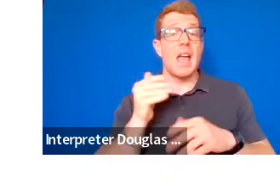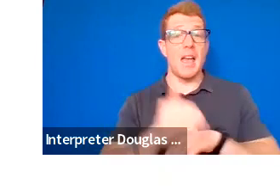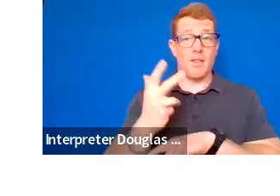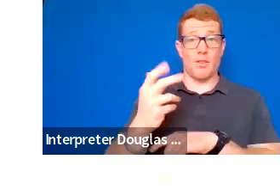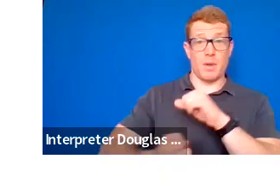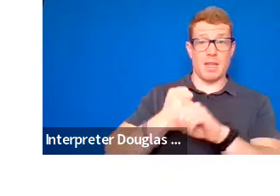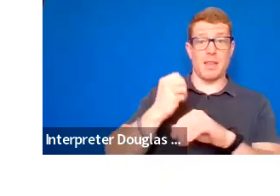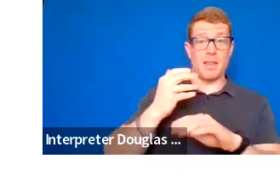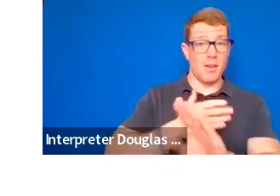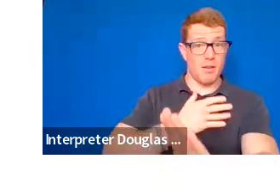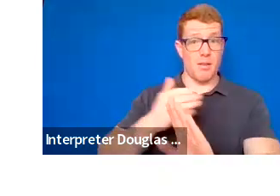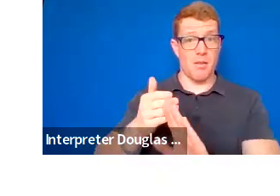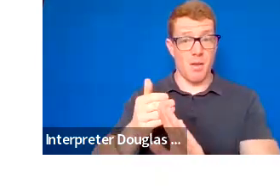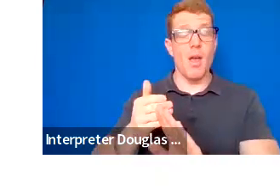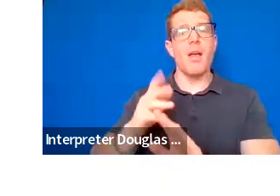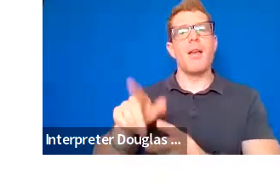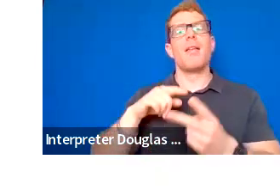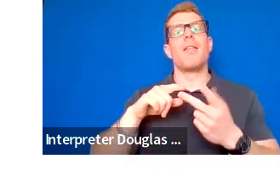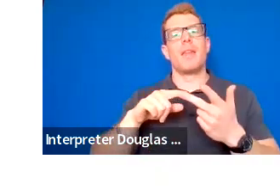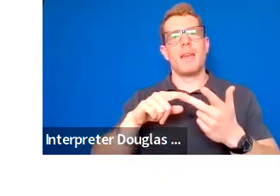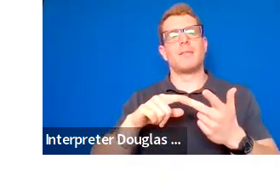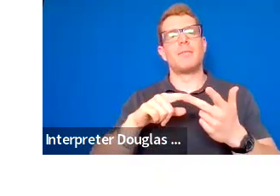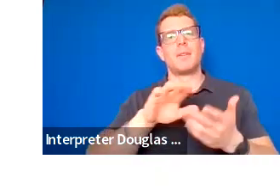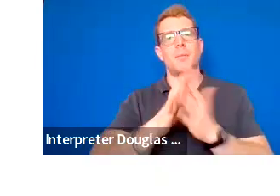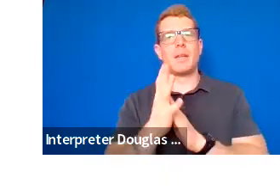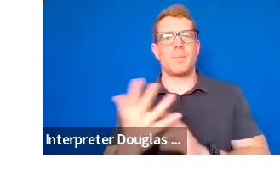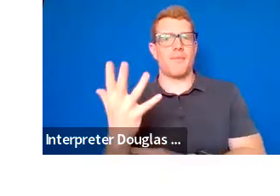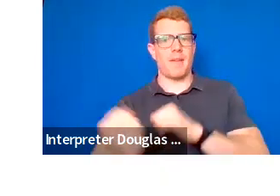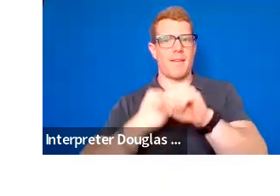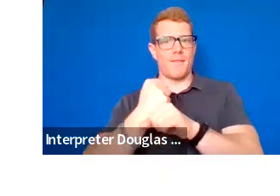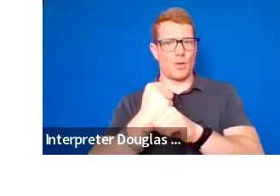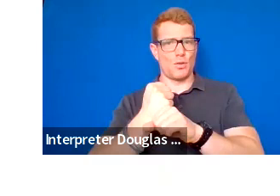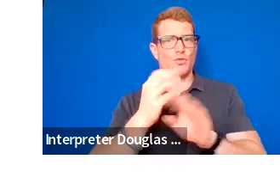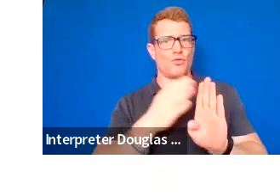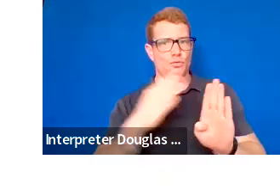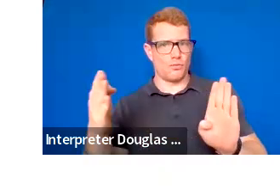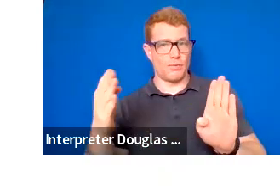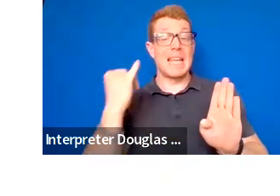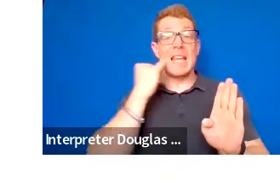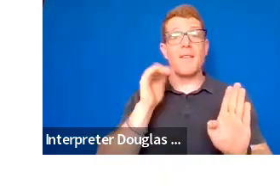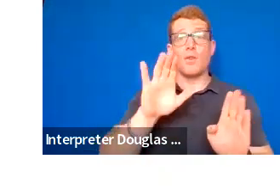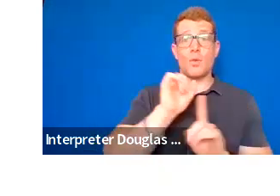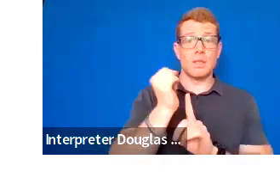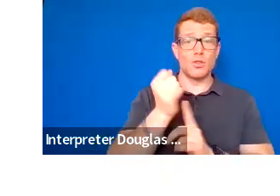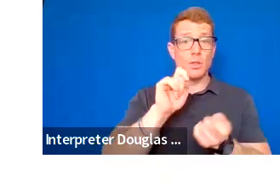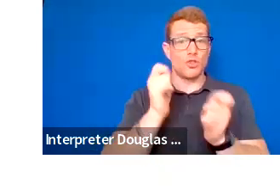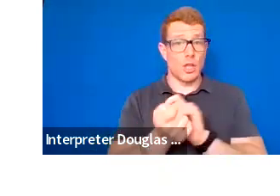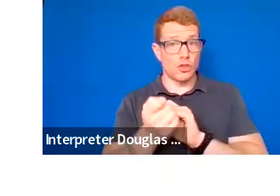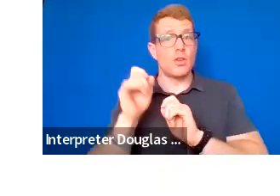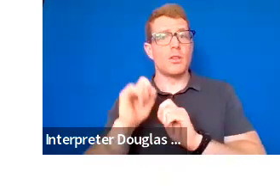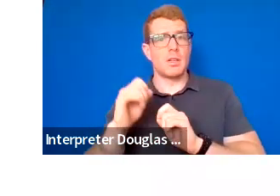into a phase where within 5 years, if your situation changes you can jump back in pretty quickly.